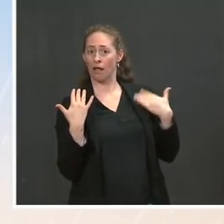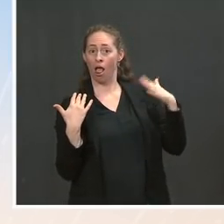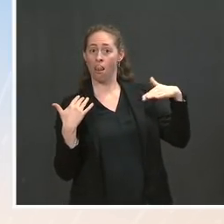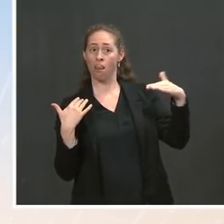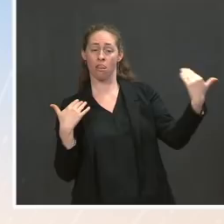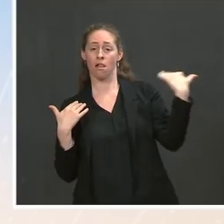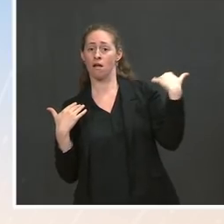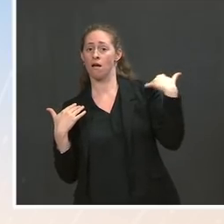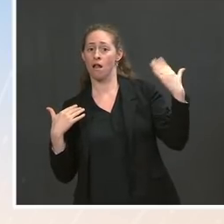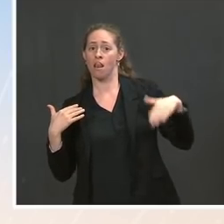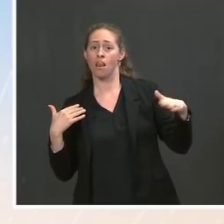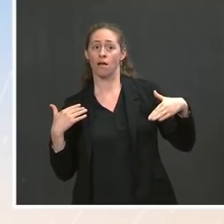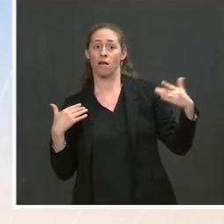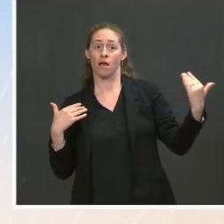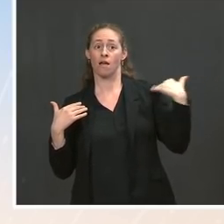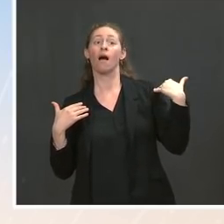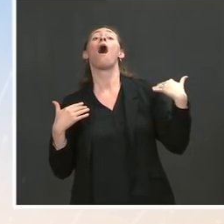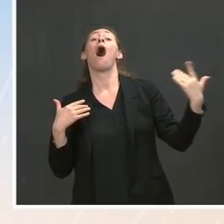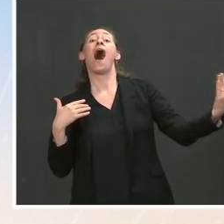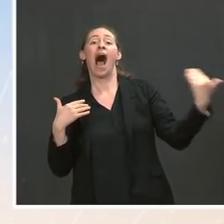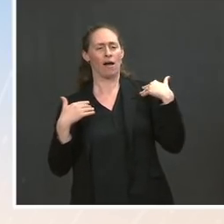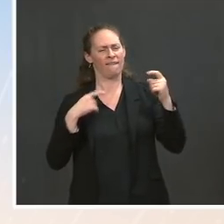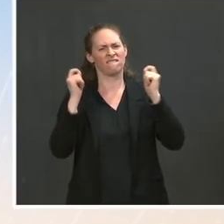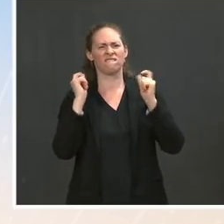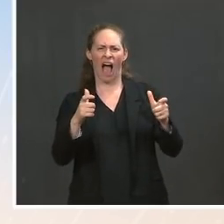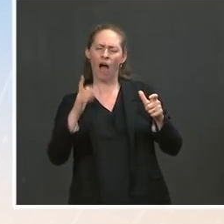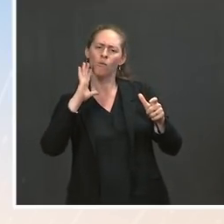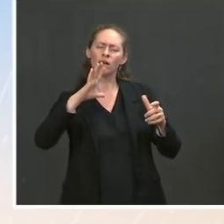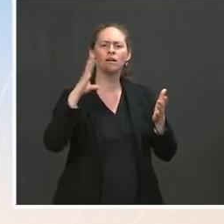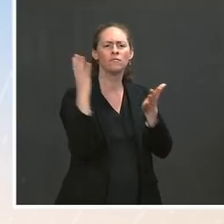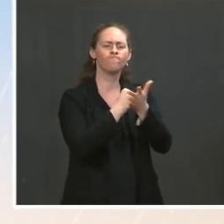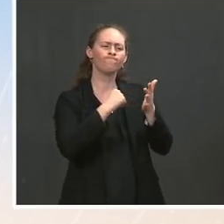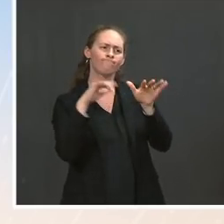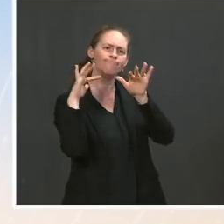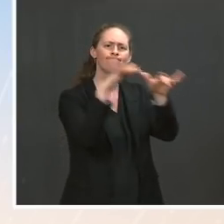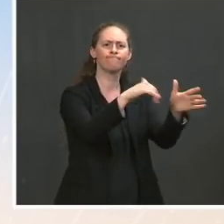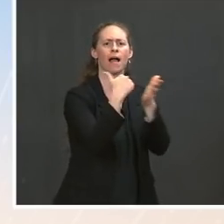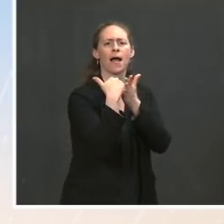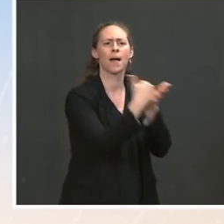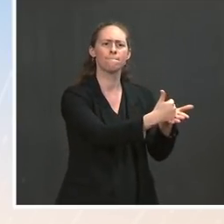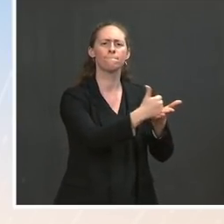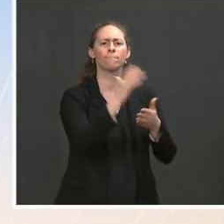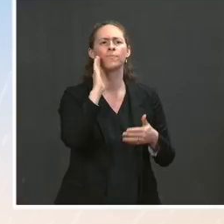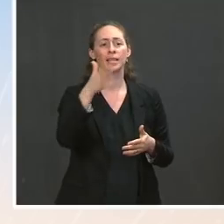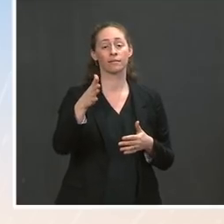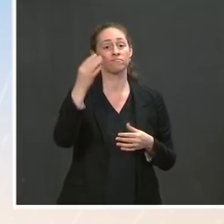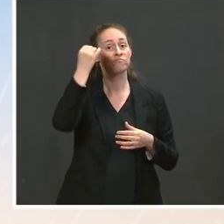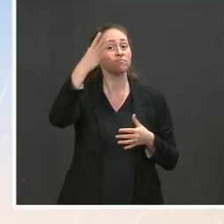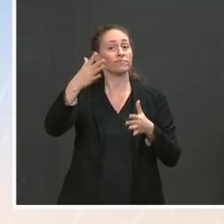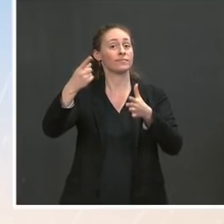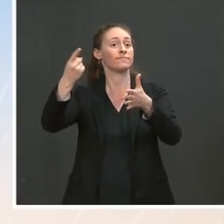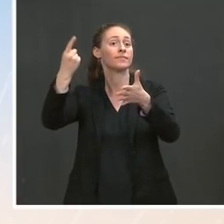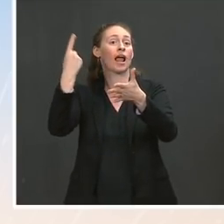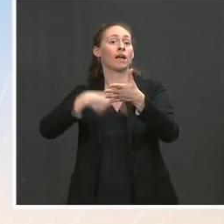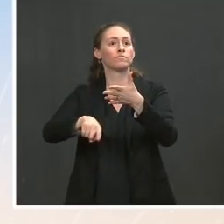to those should we receive those requests. Next week, we will update the week ahead. This does not have a lot in it.